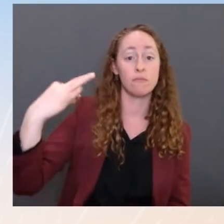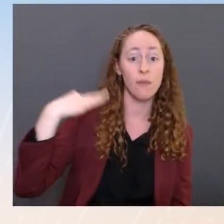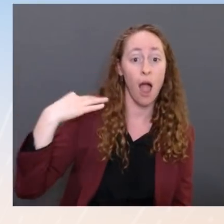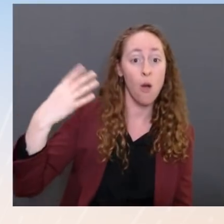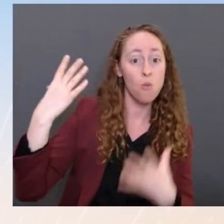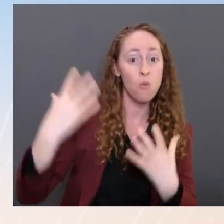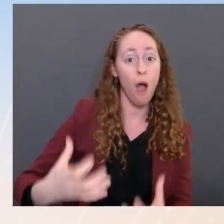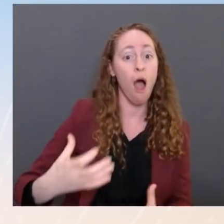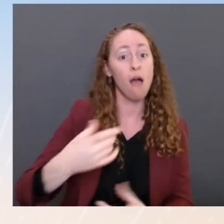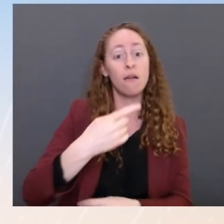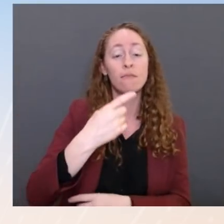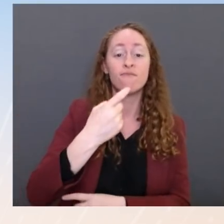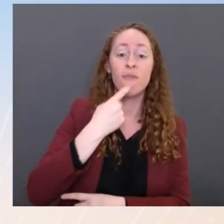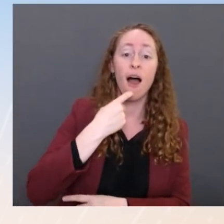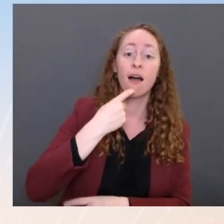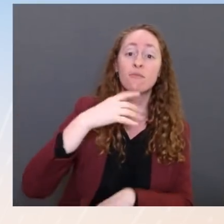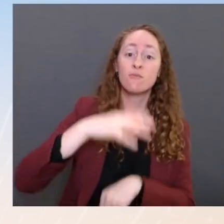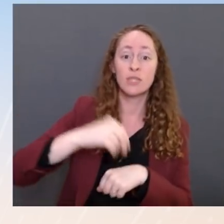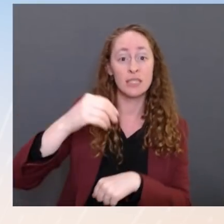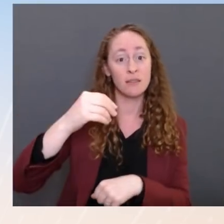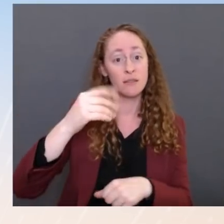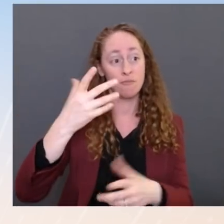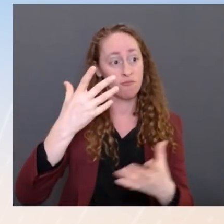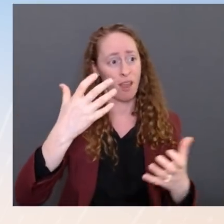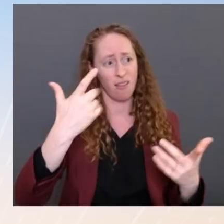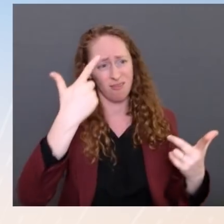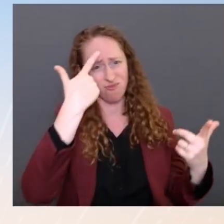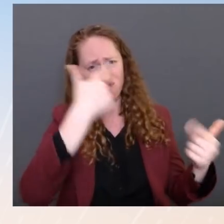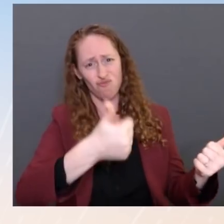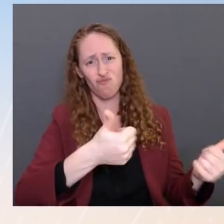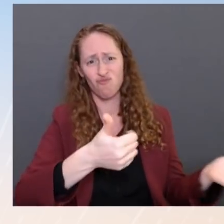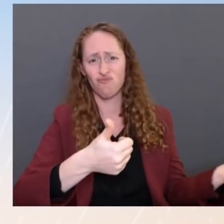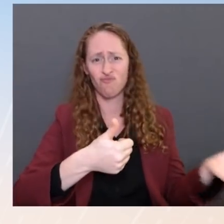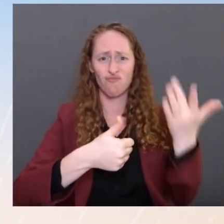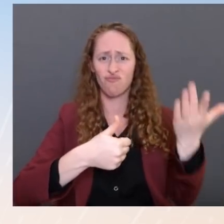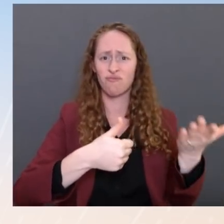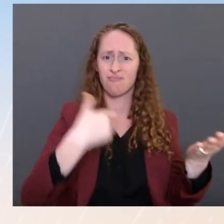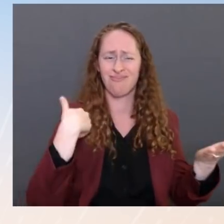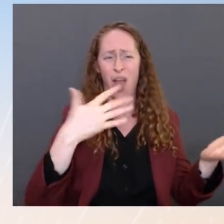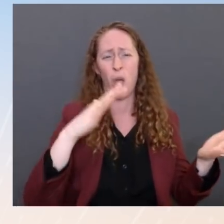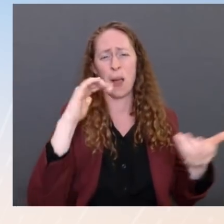and valued defense partners. There are a range of requirements I'm sure my NATO counterparts could speak to,